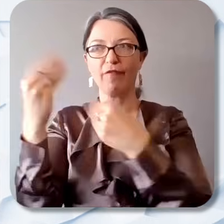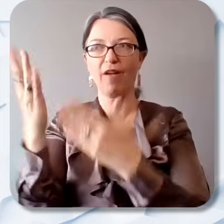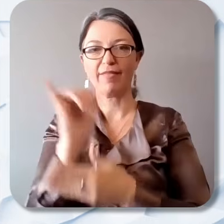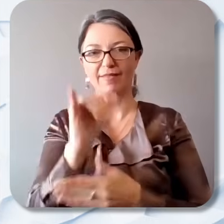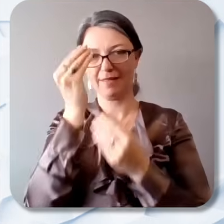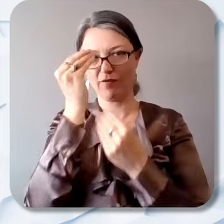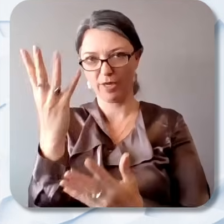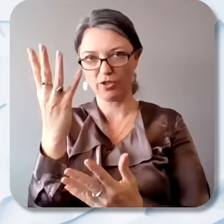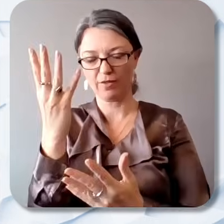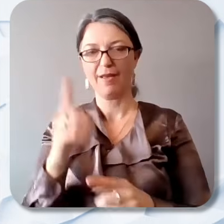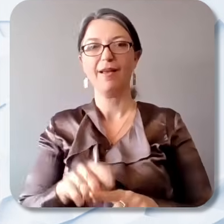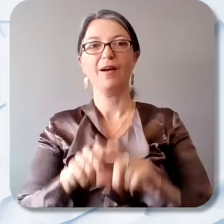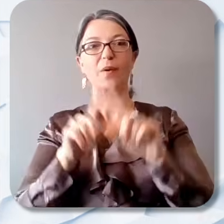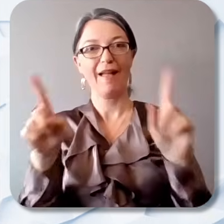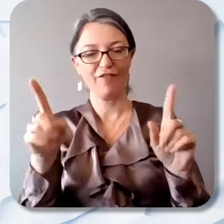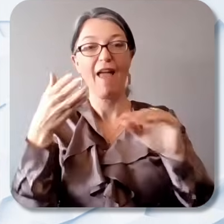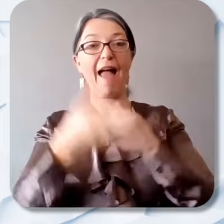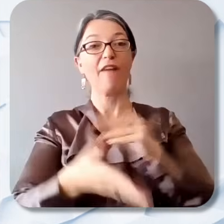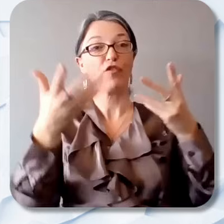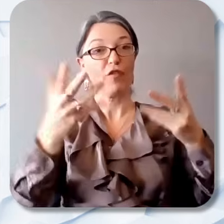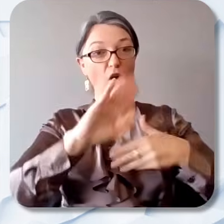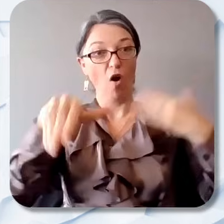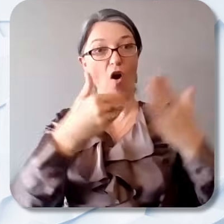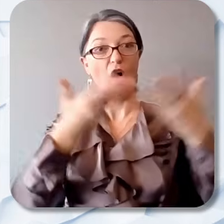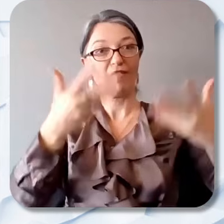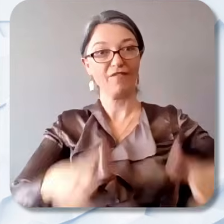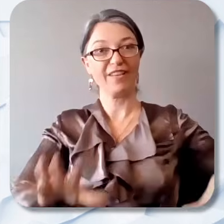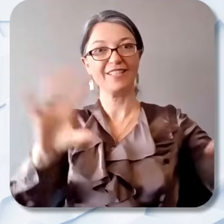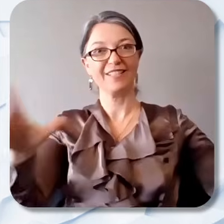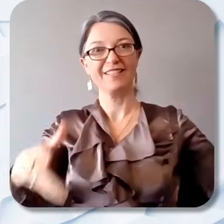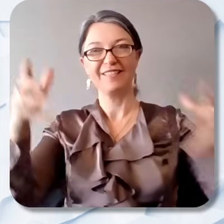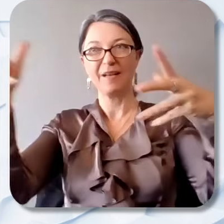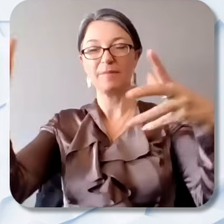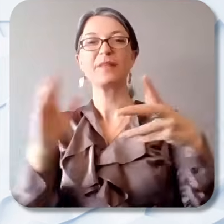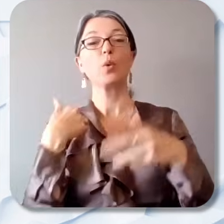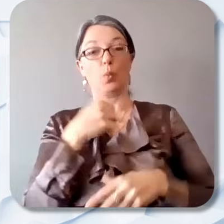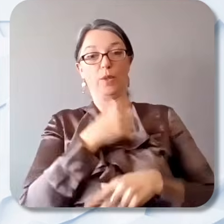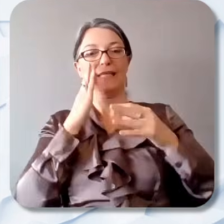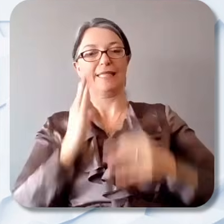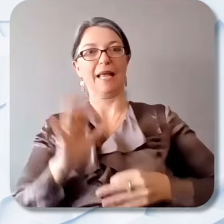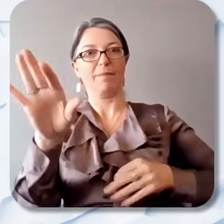However after it's submitted to us this summer, we will select 10%, and then we'll ask them